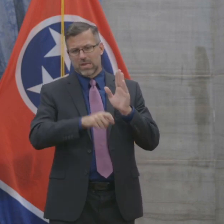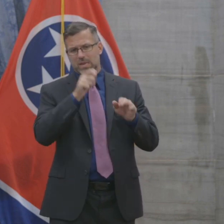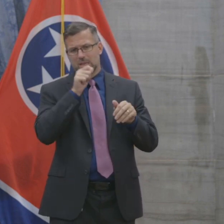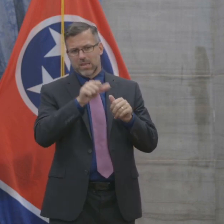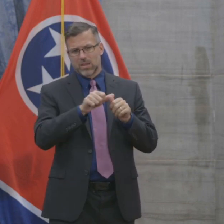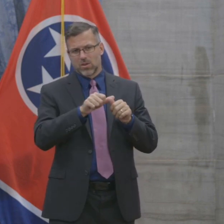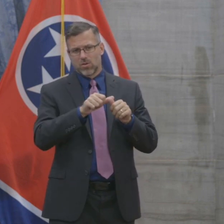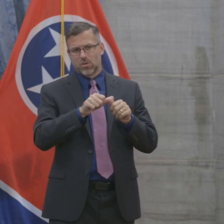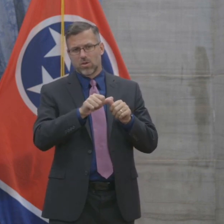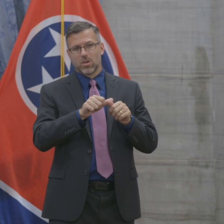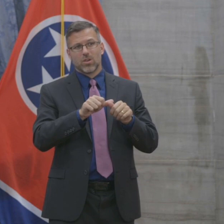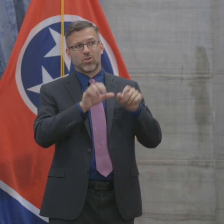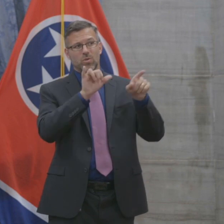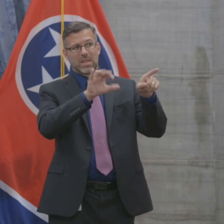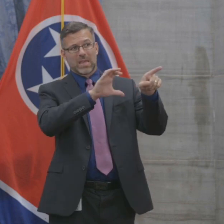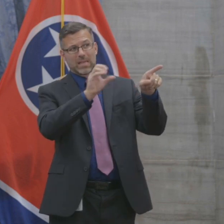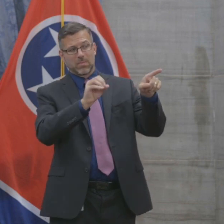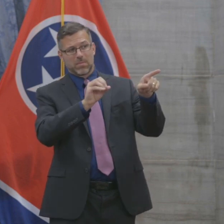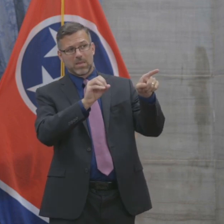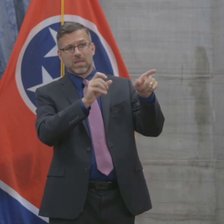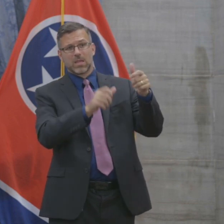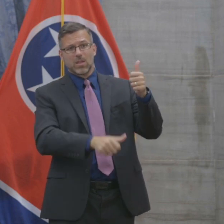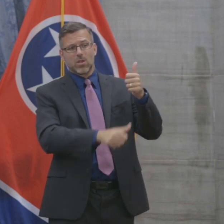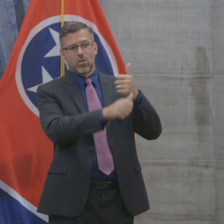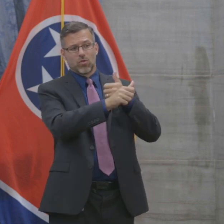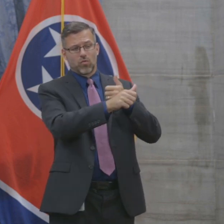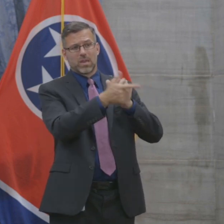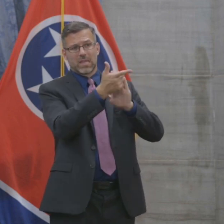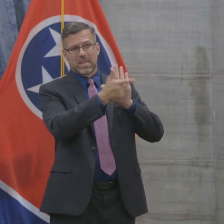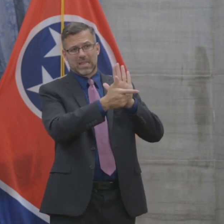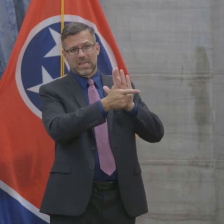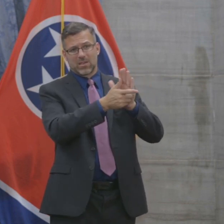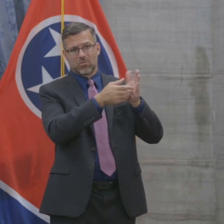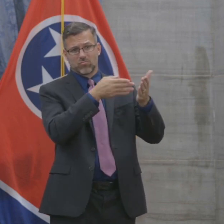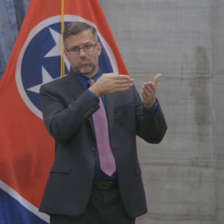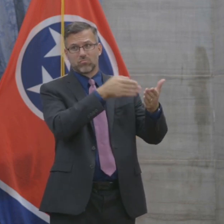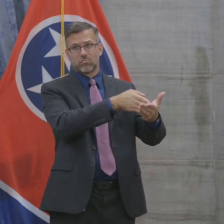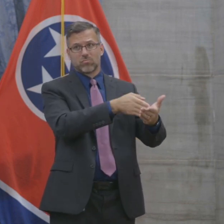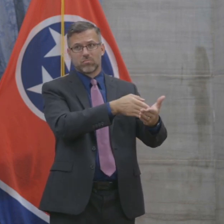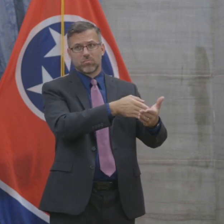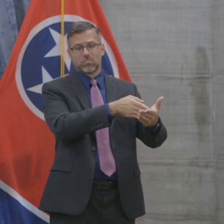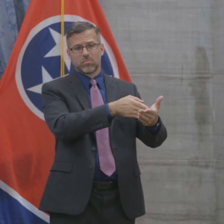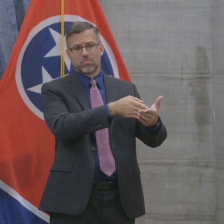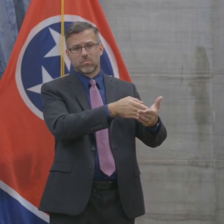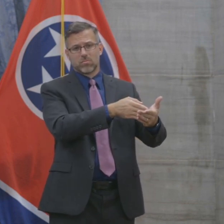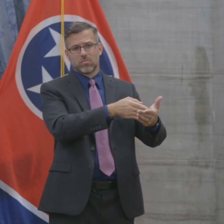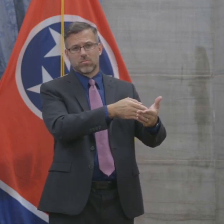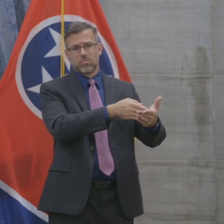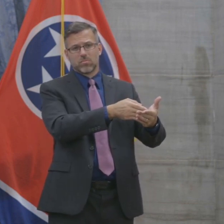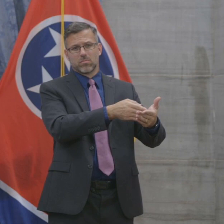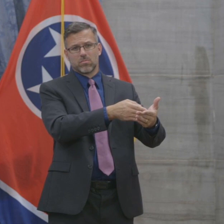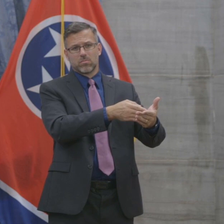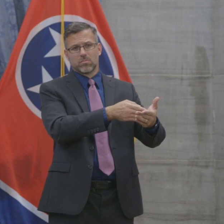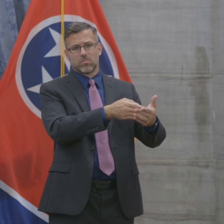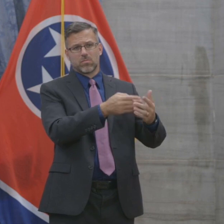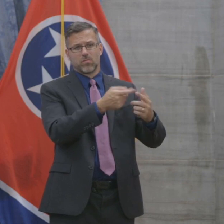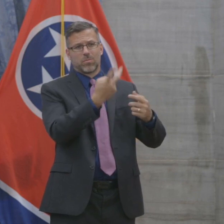if we get there. REPORTER: Okay. On another point, different topic, there's been a fuss over Martin Daniel